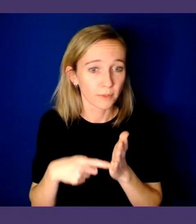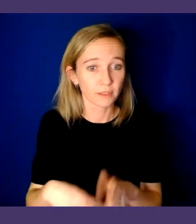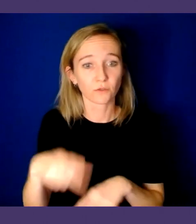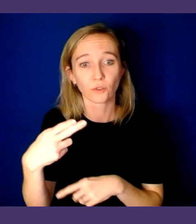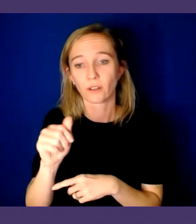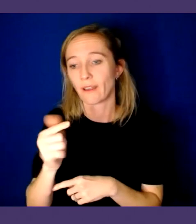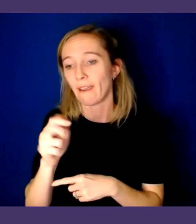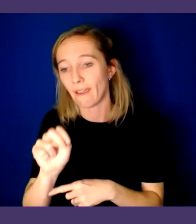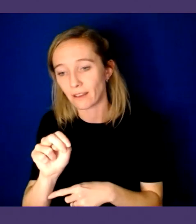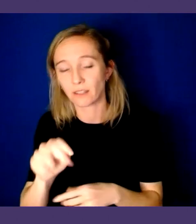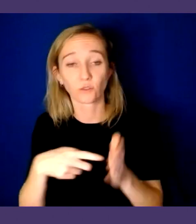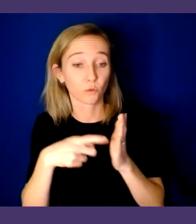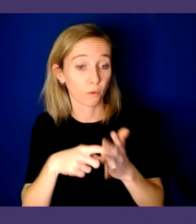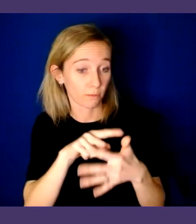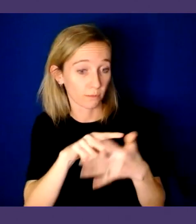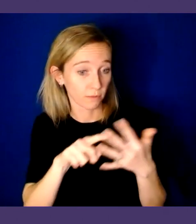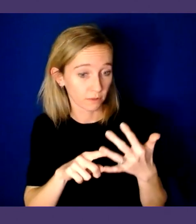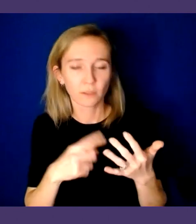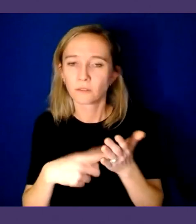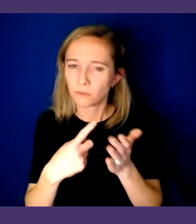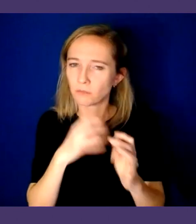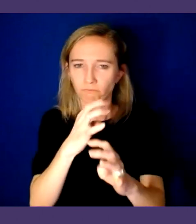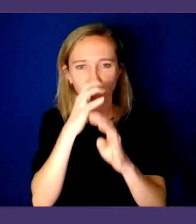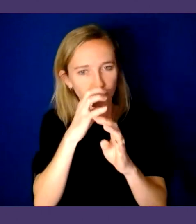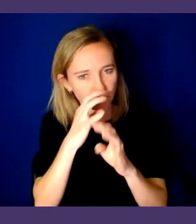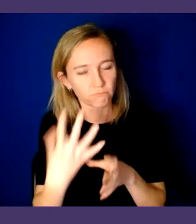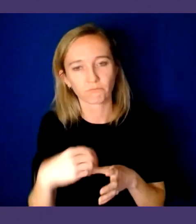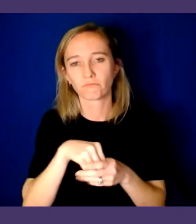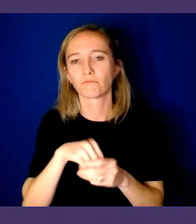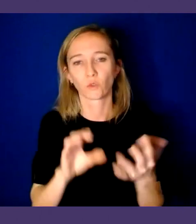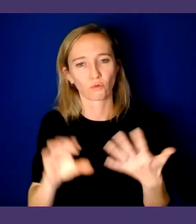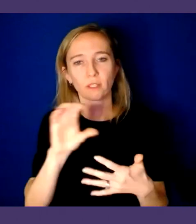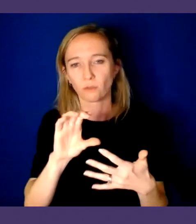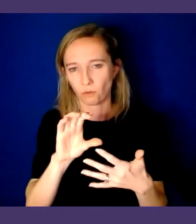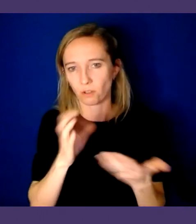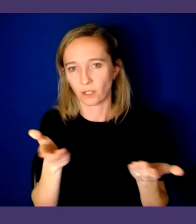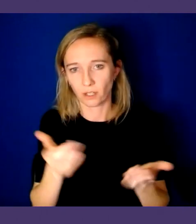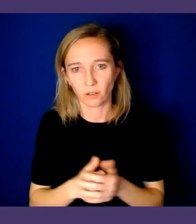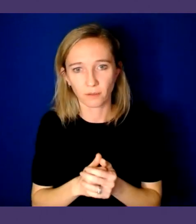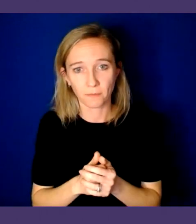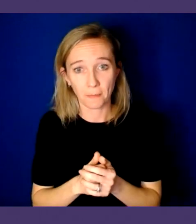So all these reasons, all these parameters, are some of the reasons that